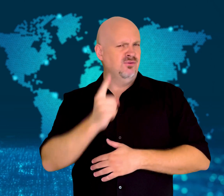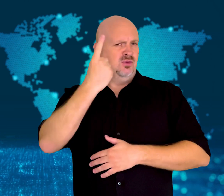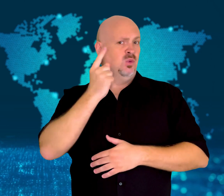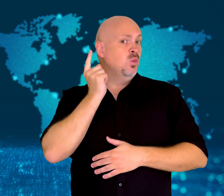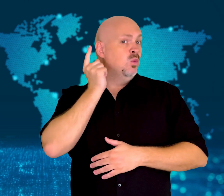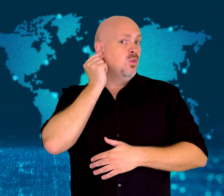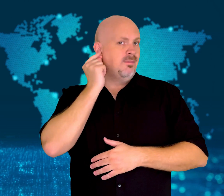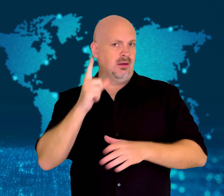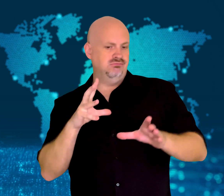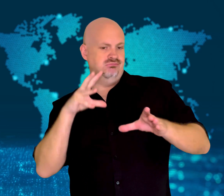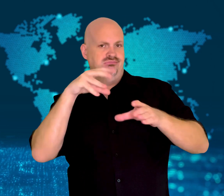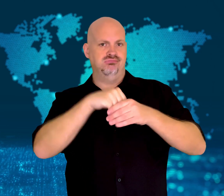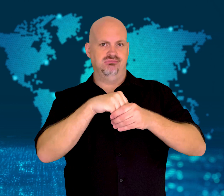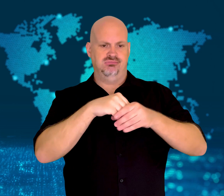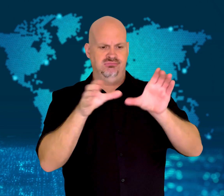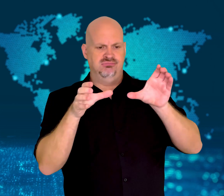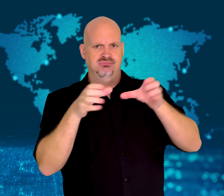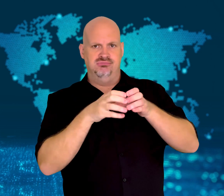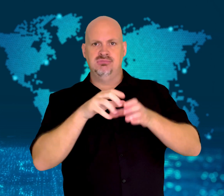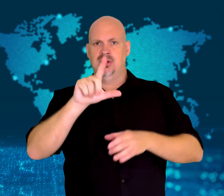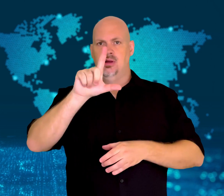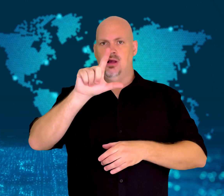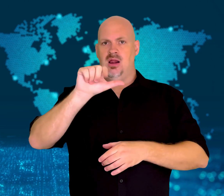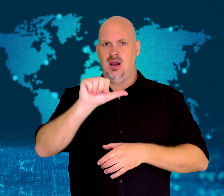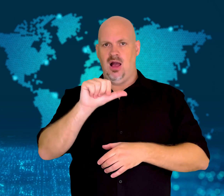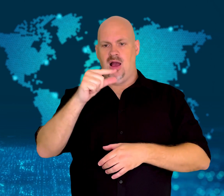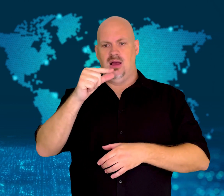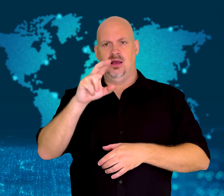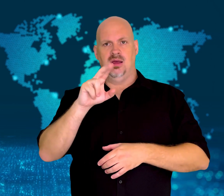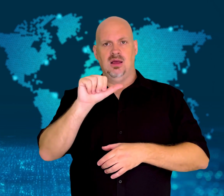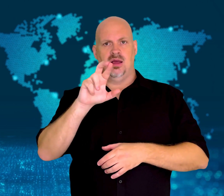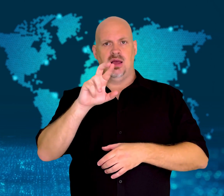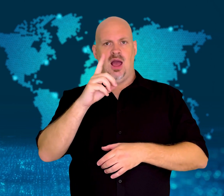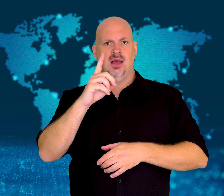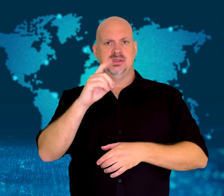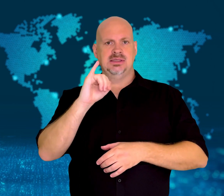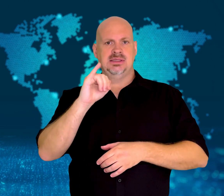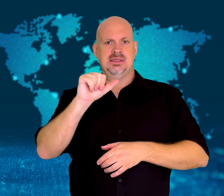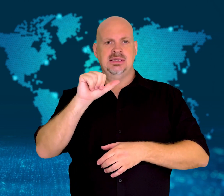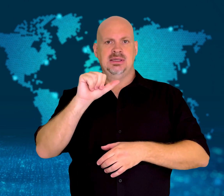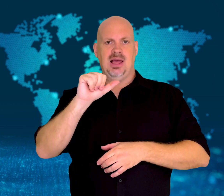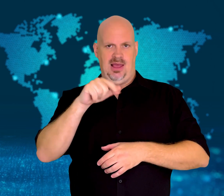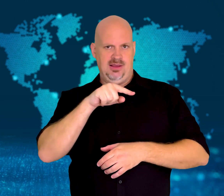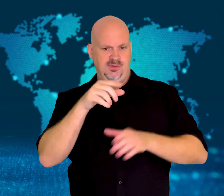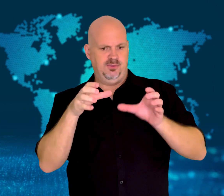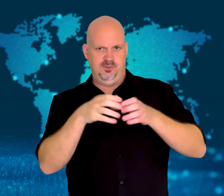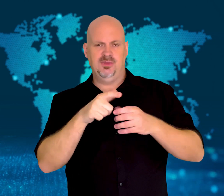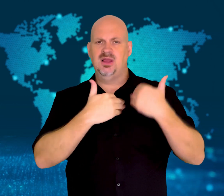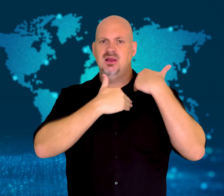a group that patrols and reports signs of mining.